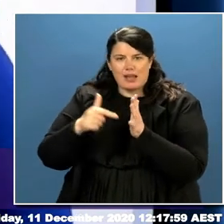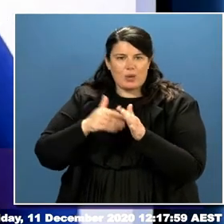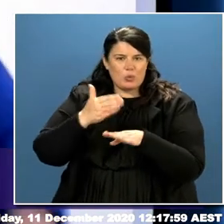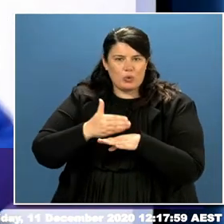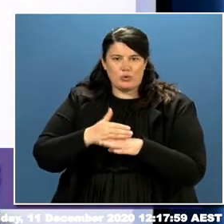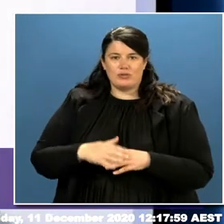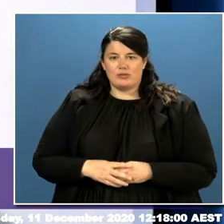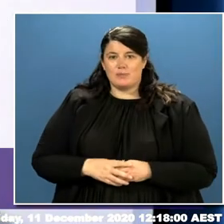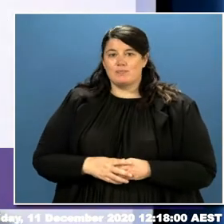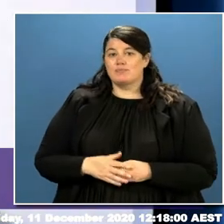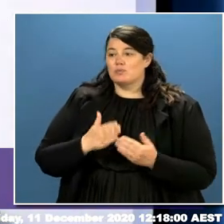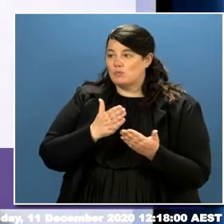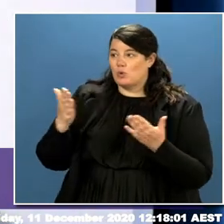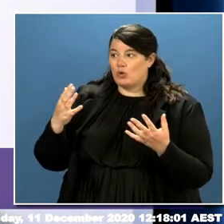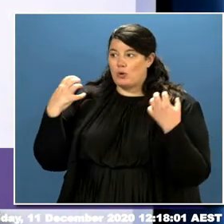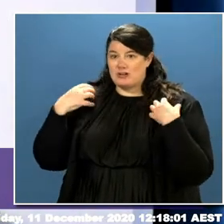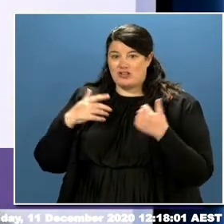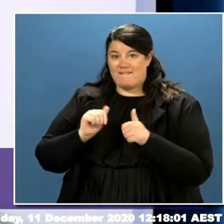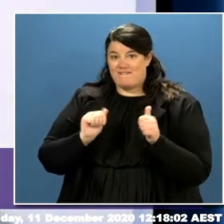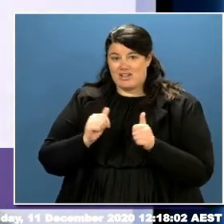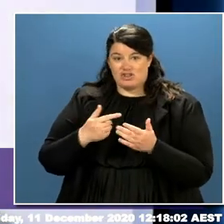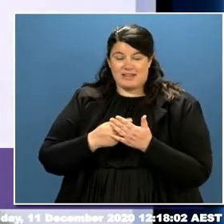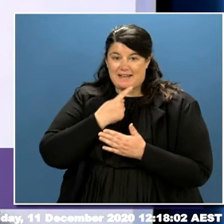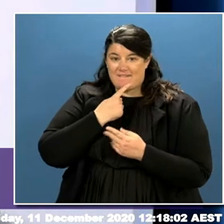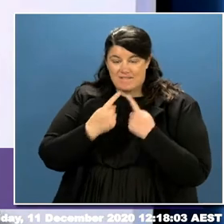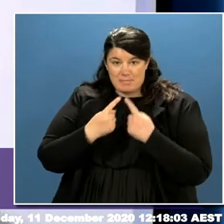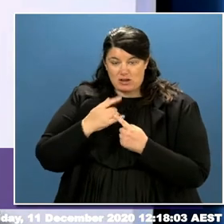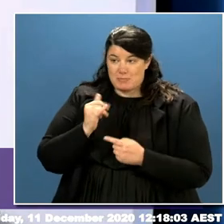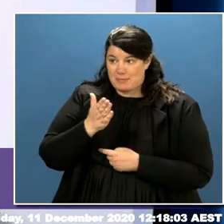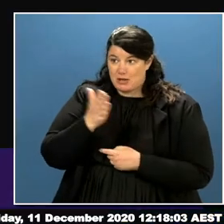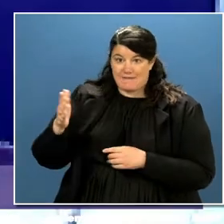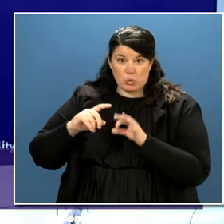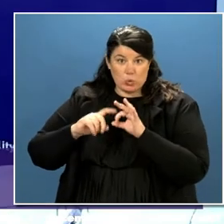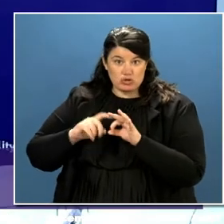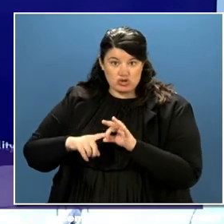Commissioners, that concludes the evidence. The Commissioners may have some questions. Yes, thank you very much.